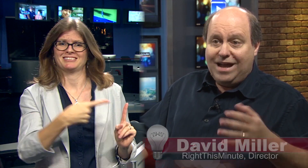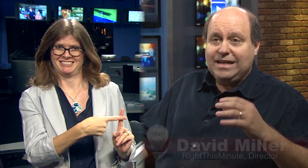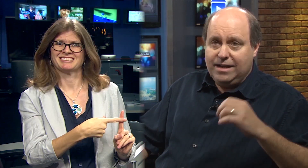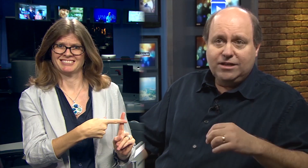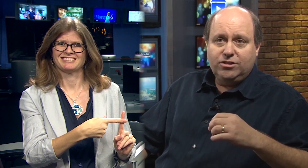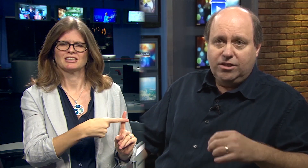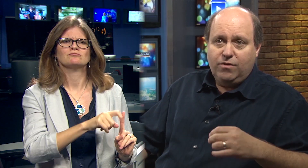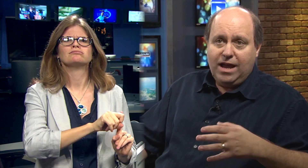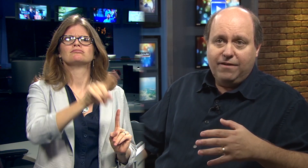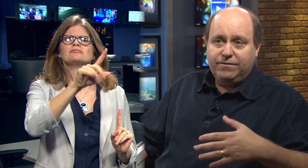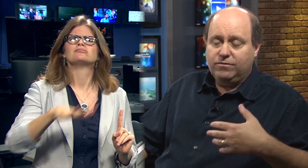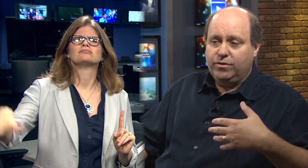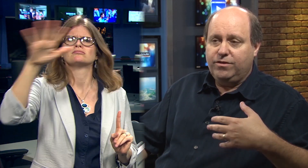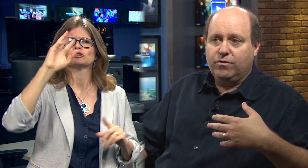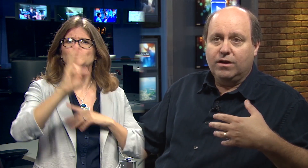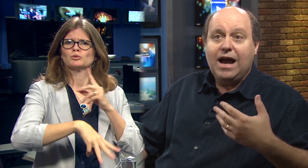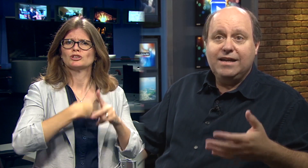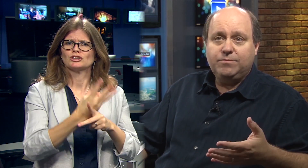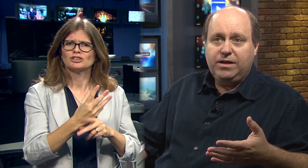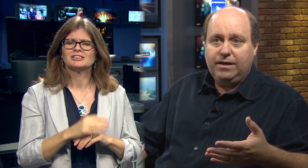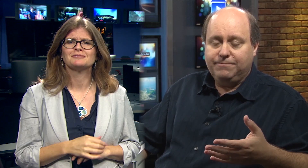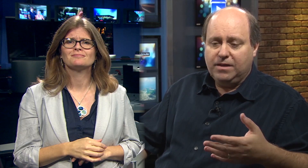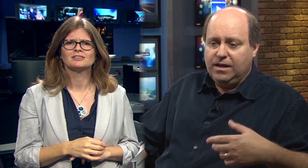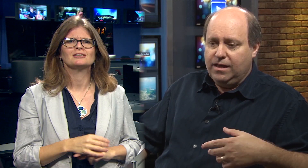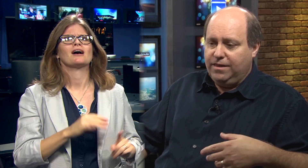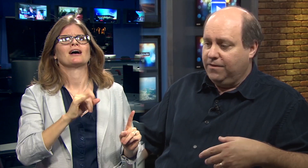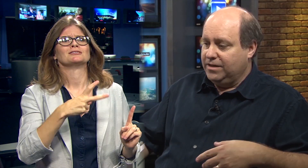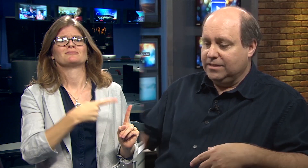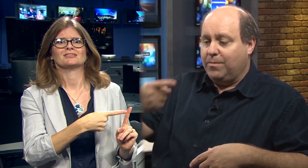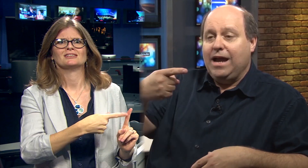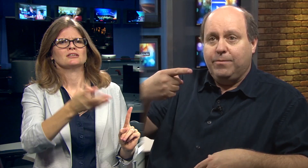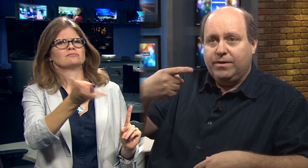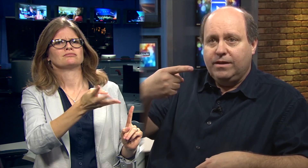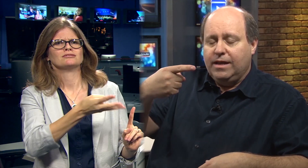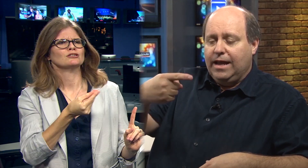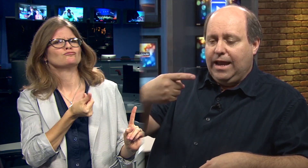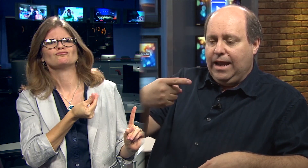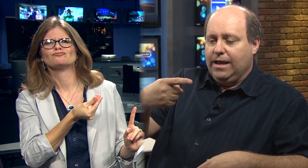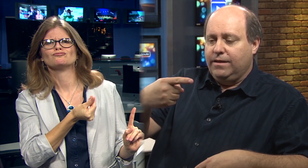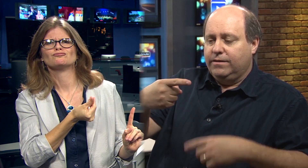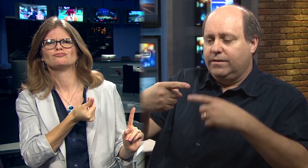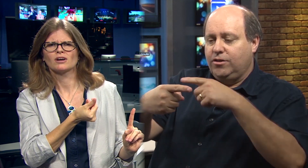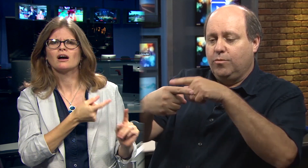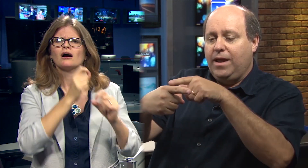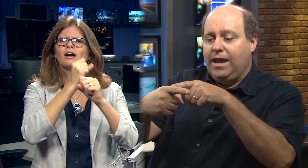world, that connection you have with your ISP. Think of it as a pipe and you’re paying